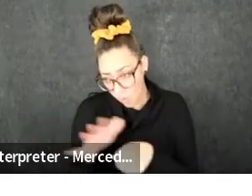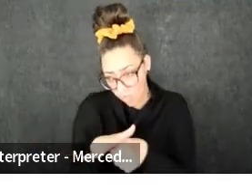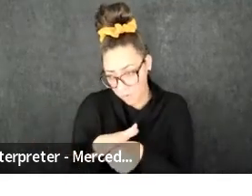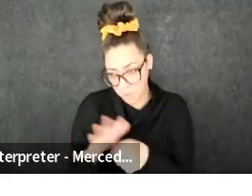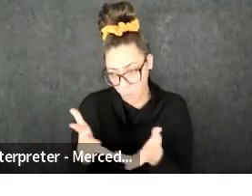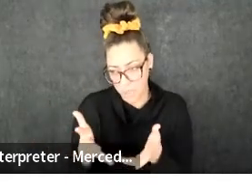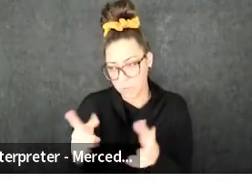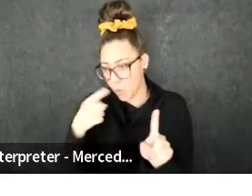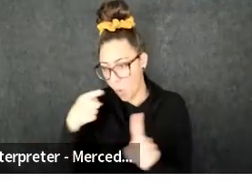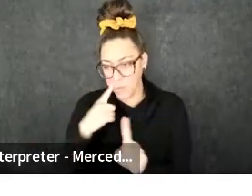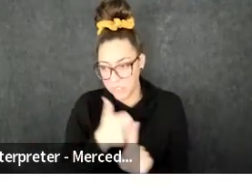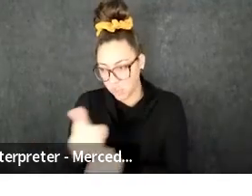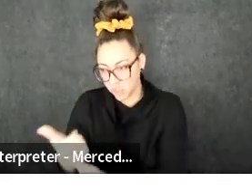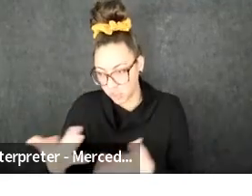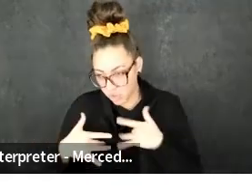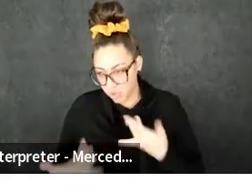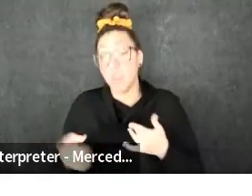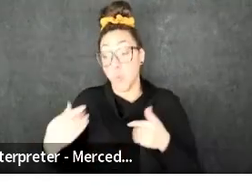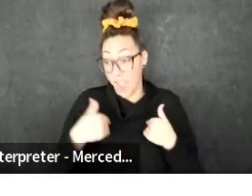And then once you have that list, you're going to rank your goals